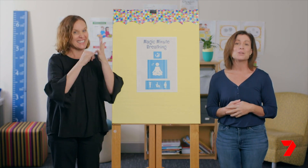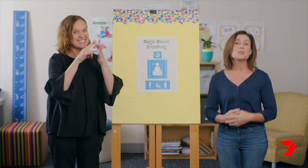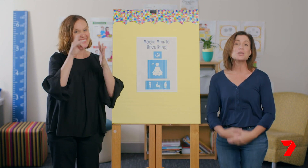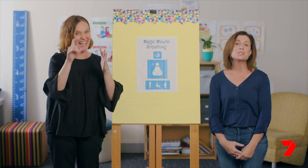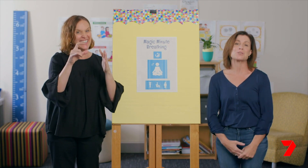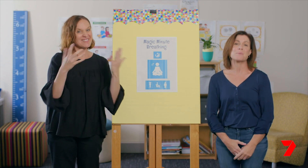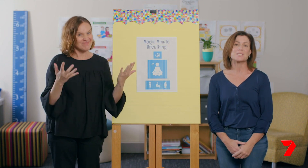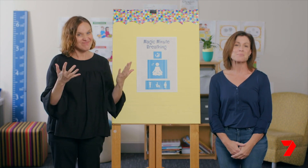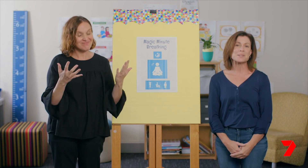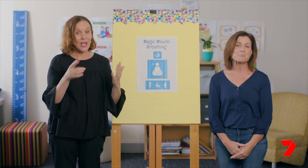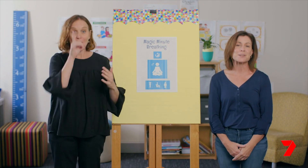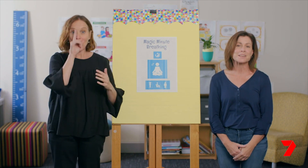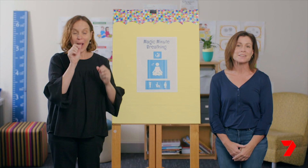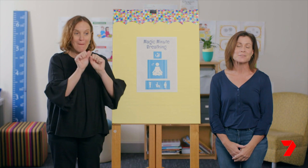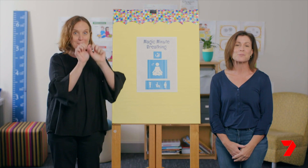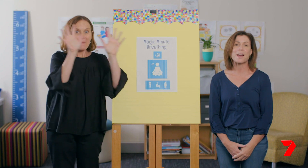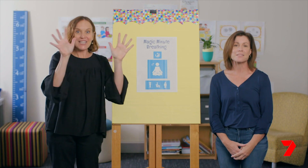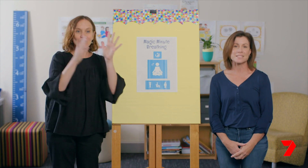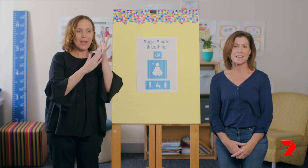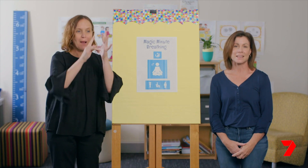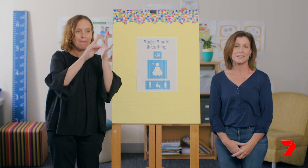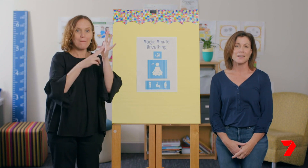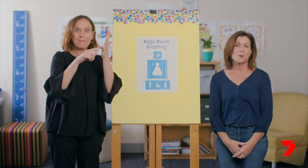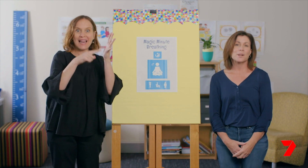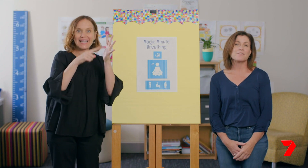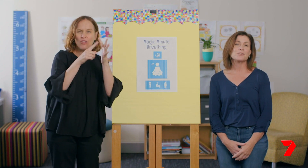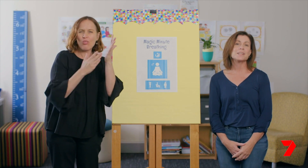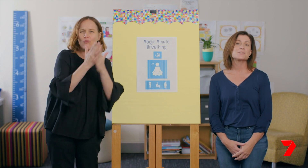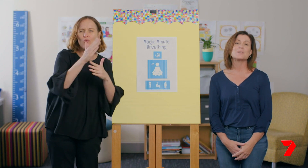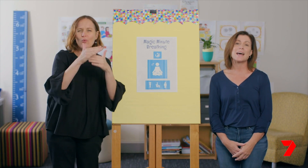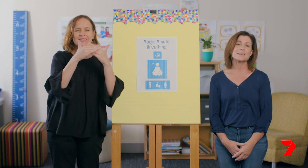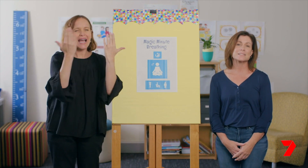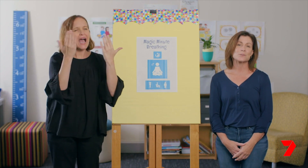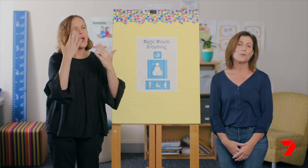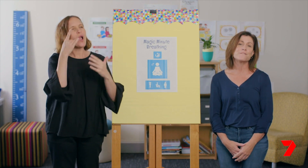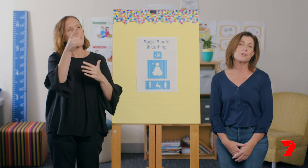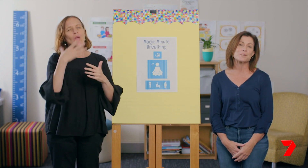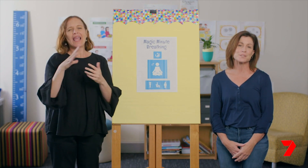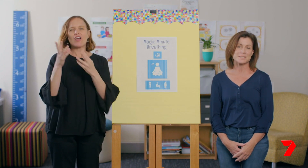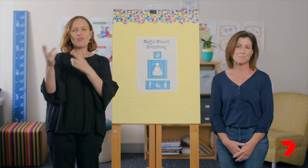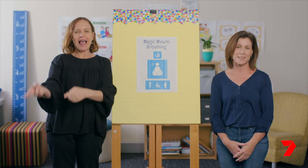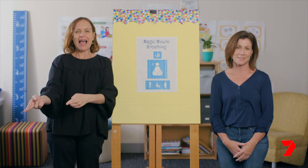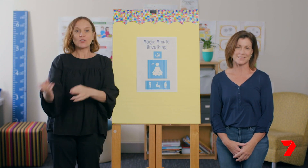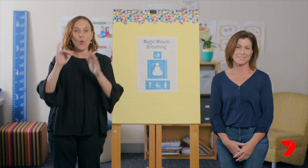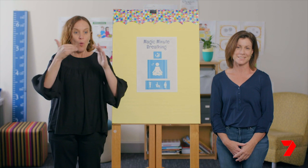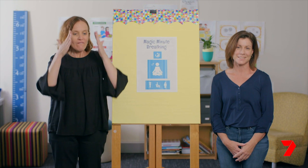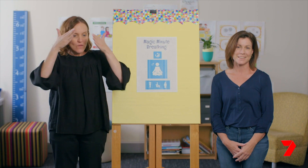You can do magic minute breathing throughout the day, whenever you need to relax, or focus on something else.